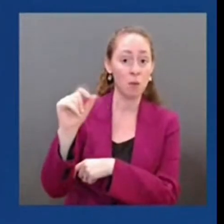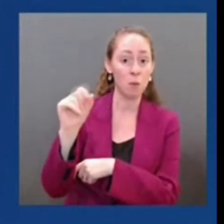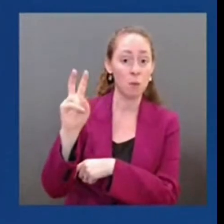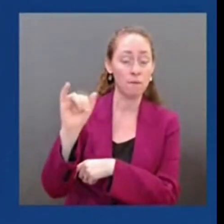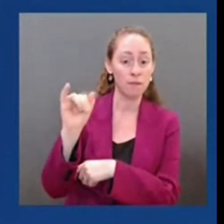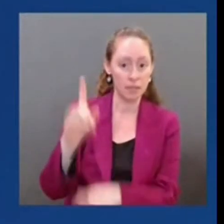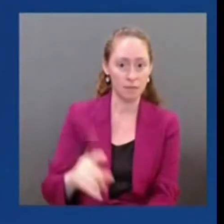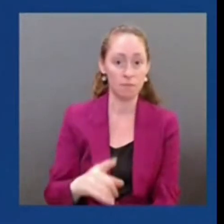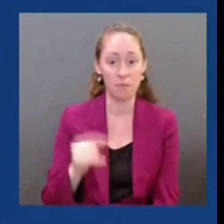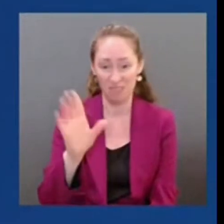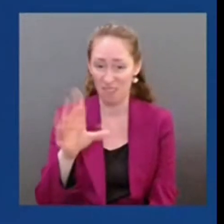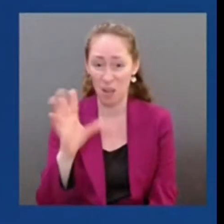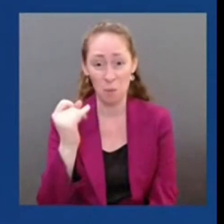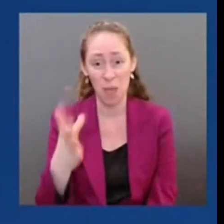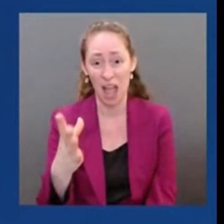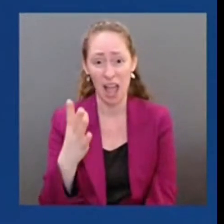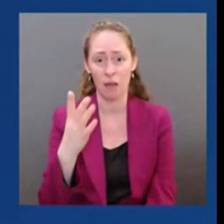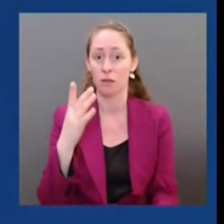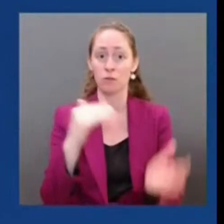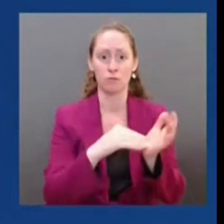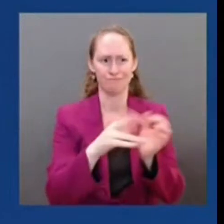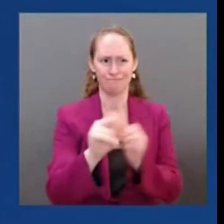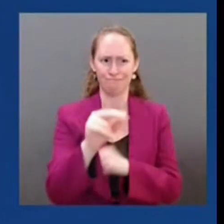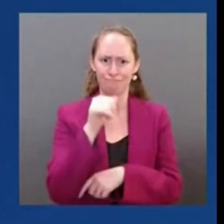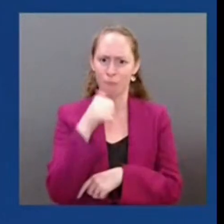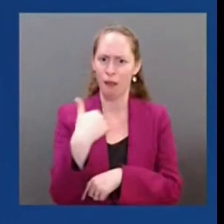PEOPLE BUT ANTIDOTALLY, DOCTORS ARE TELLING FOLKS THEY ARE NOT